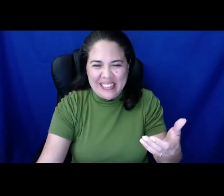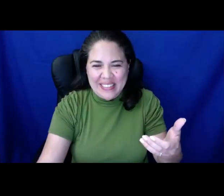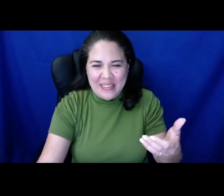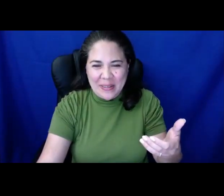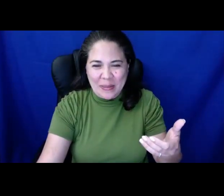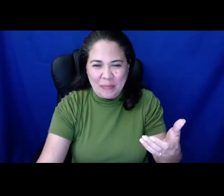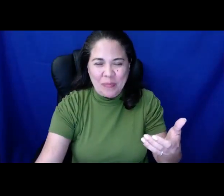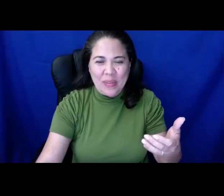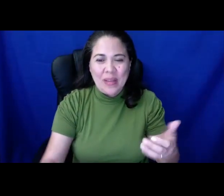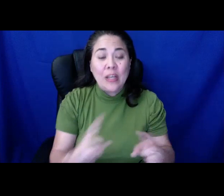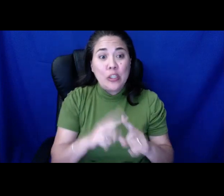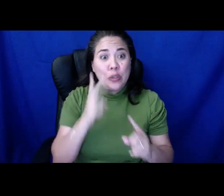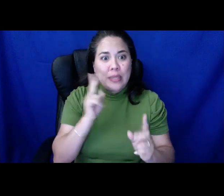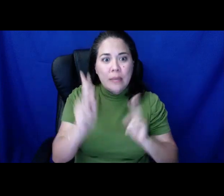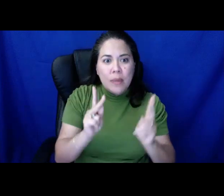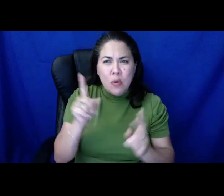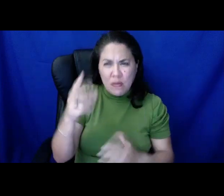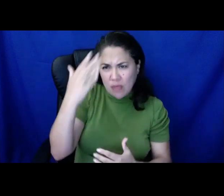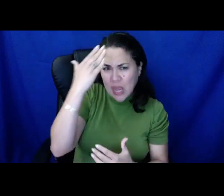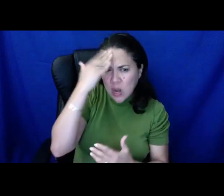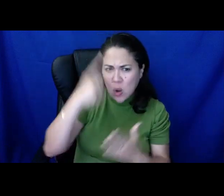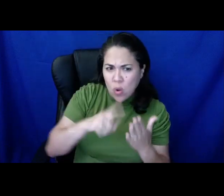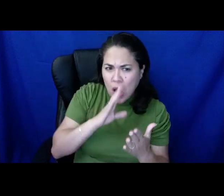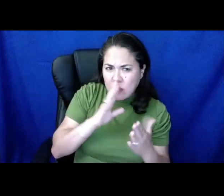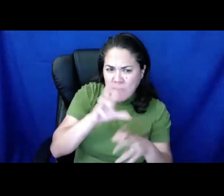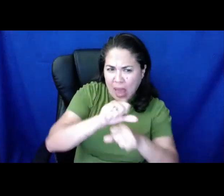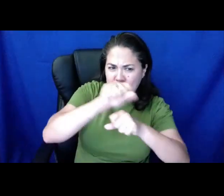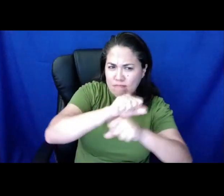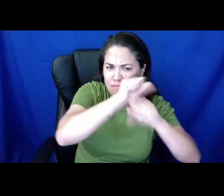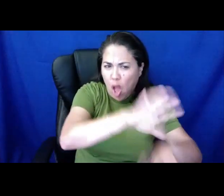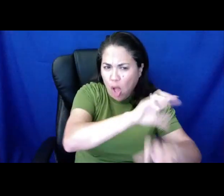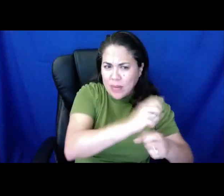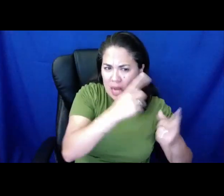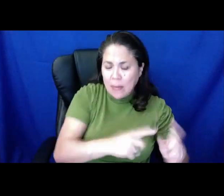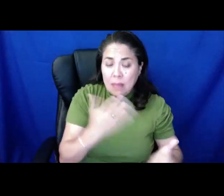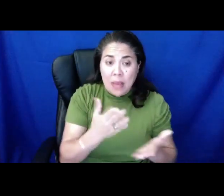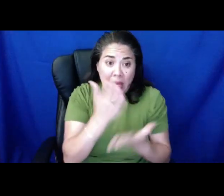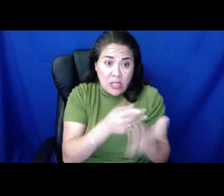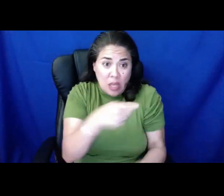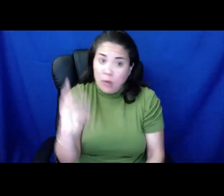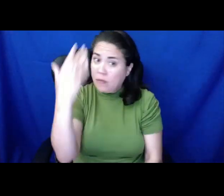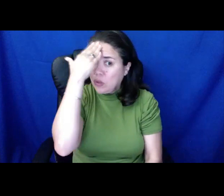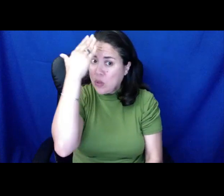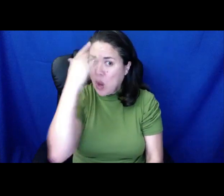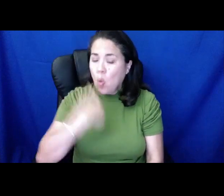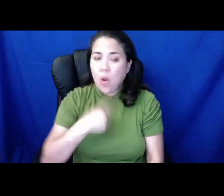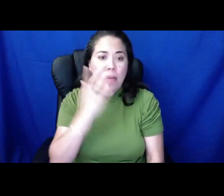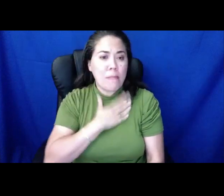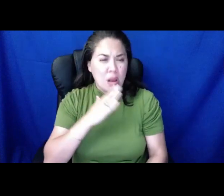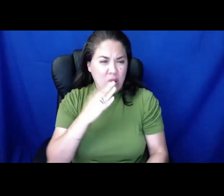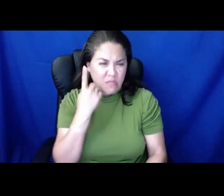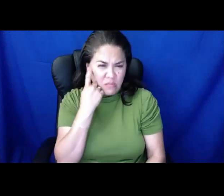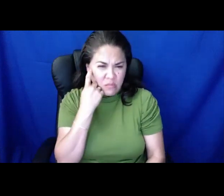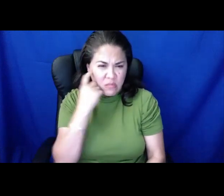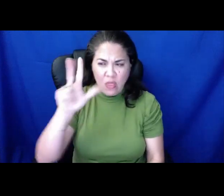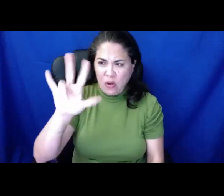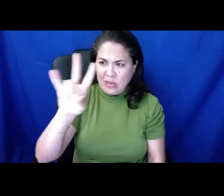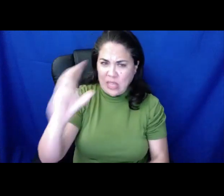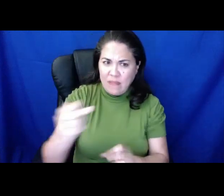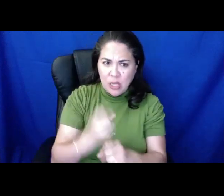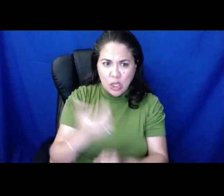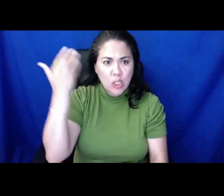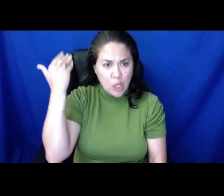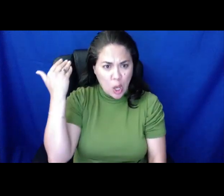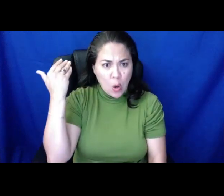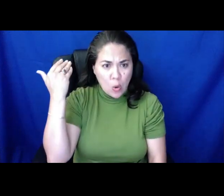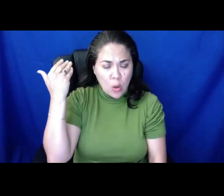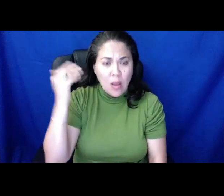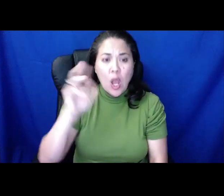Leslie McIntosh: To see people's familiarity, I imagine, some of you are familiar with what i'm talking about 37 years ago and in West Philadelphia.